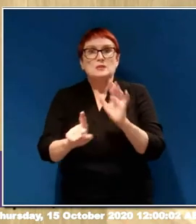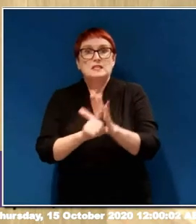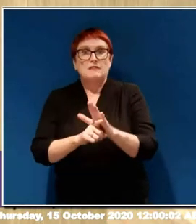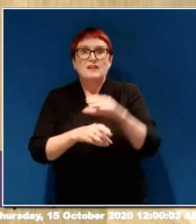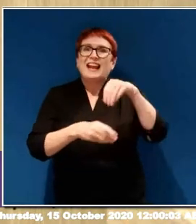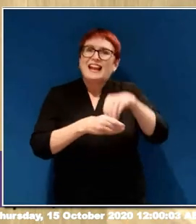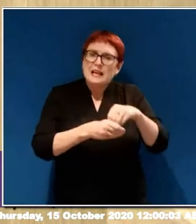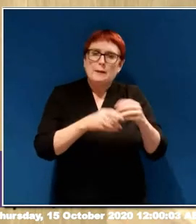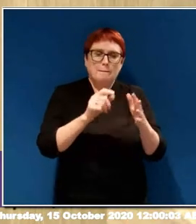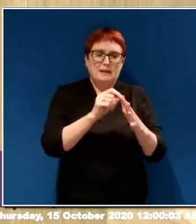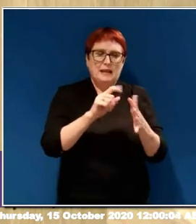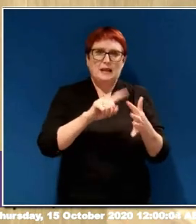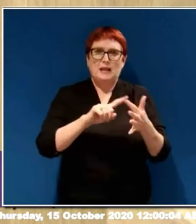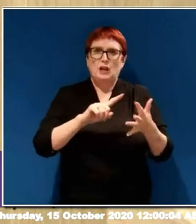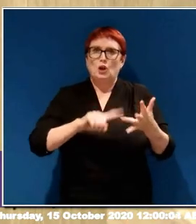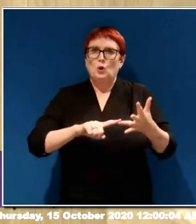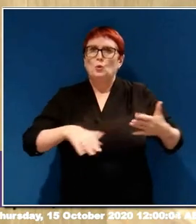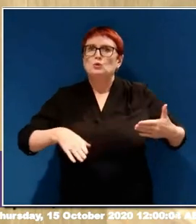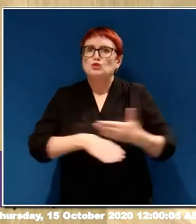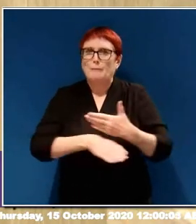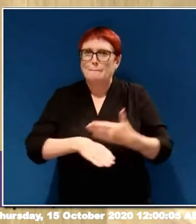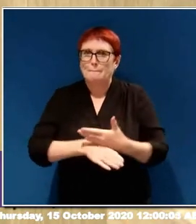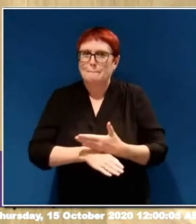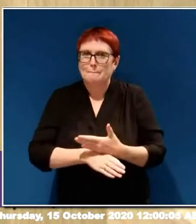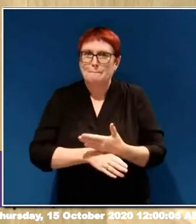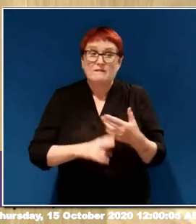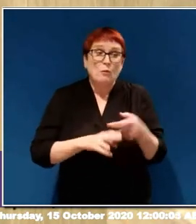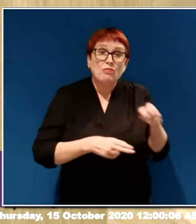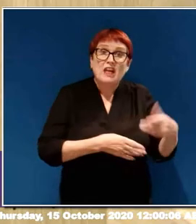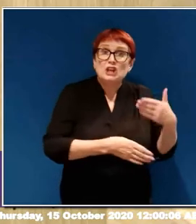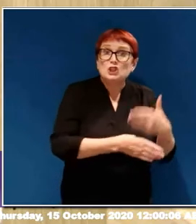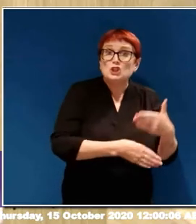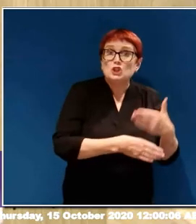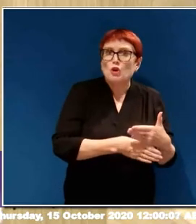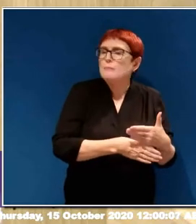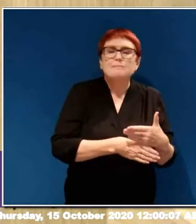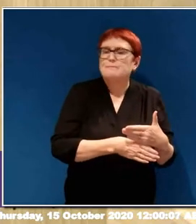For this role, I'm sorry, no, there are not the same challenges in that respect